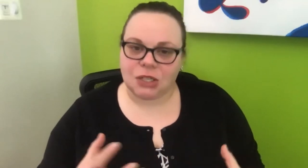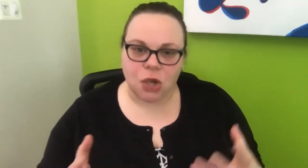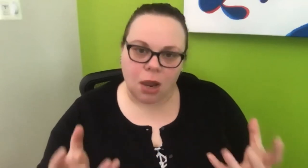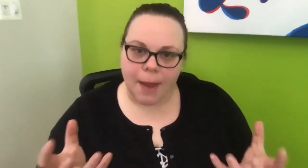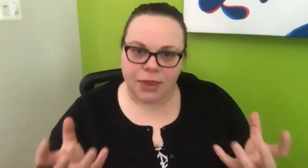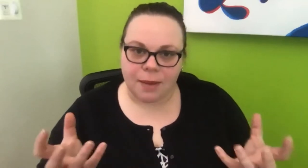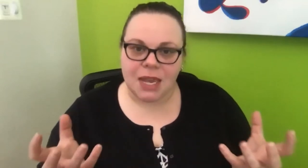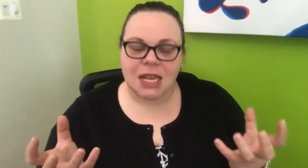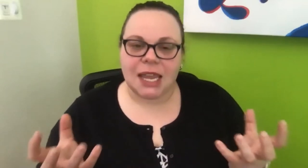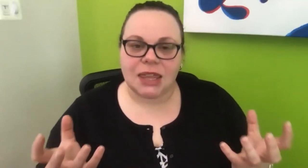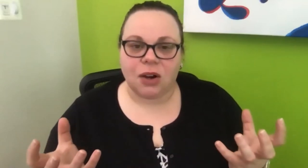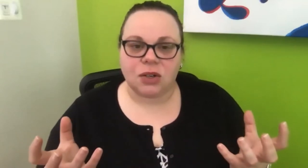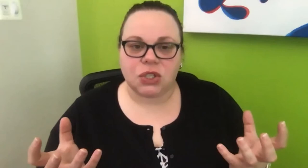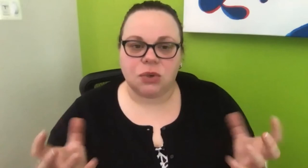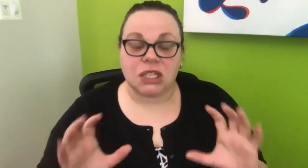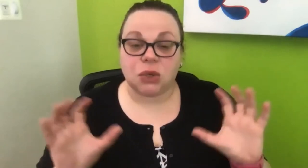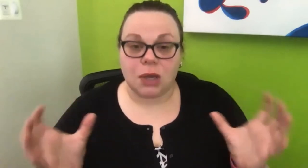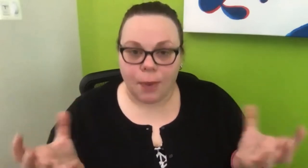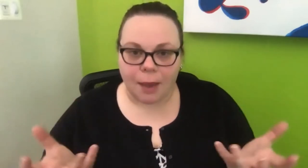like they’re two discrete populations.